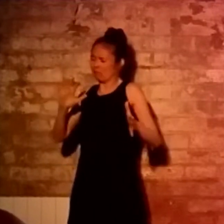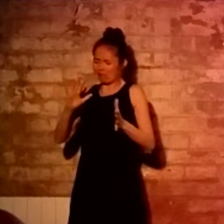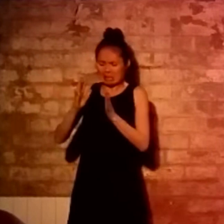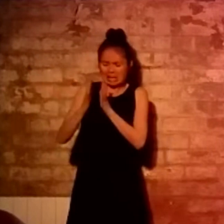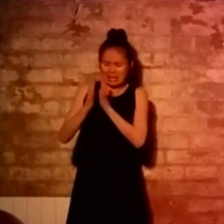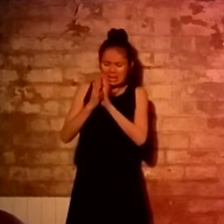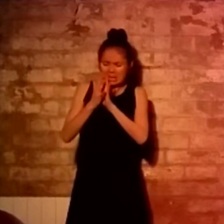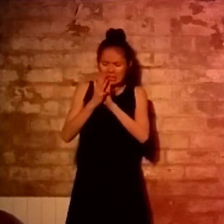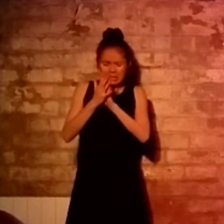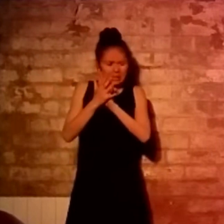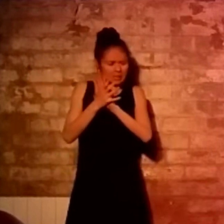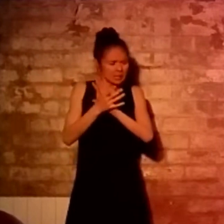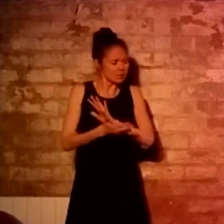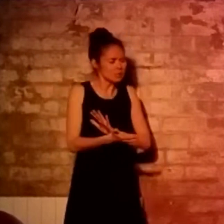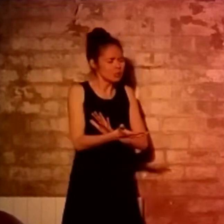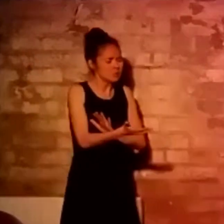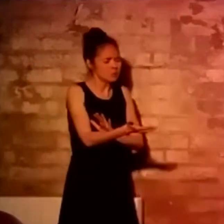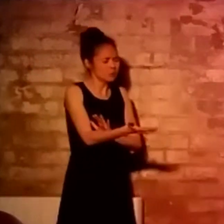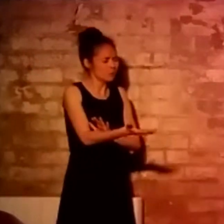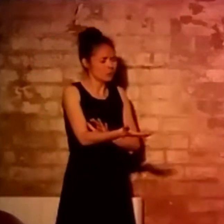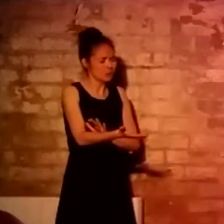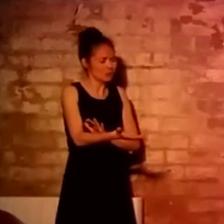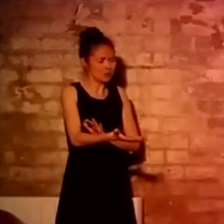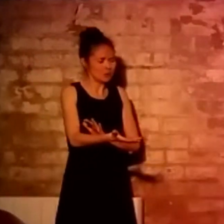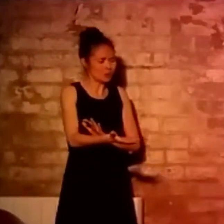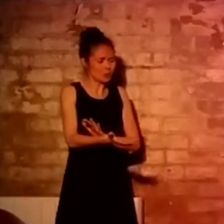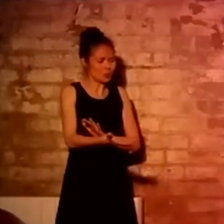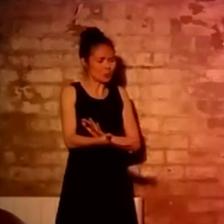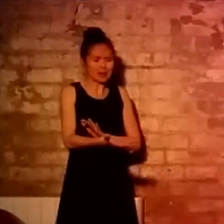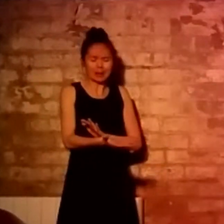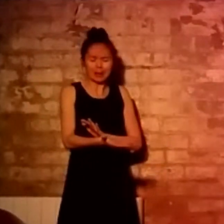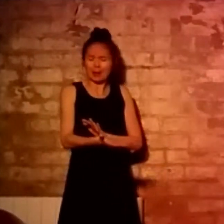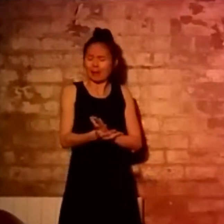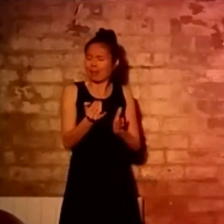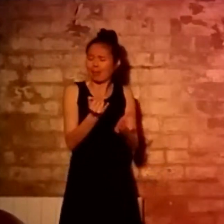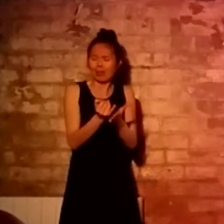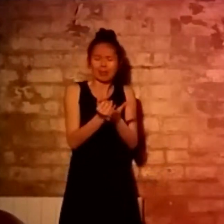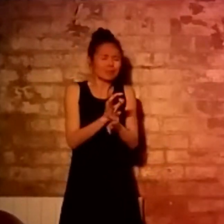But thou were faultless. I am my own vessel.